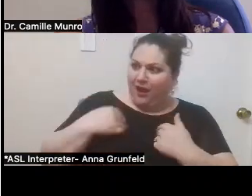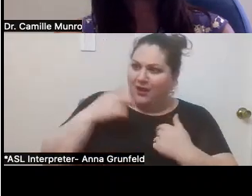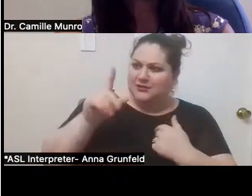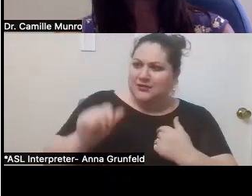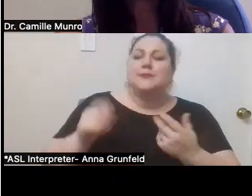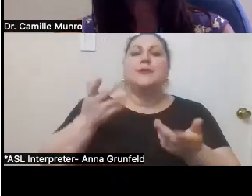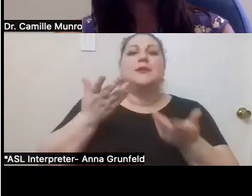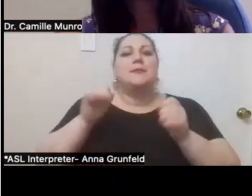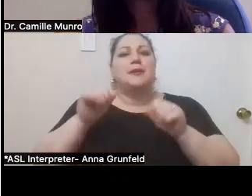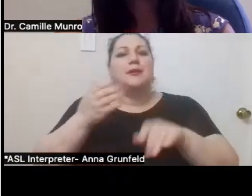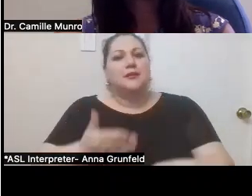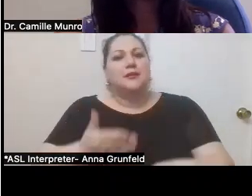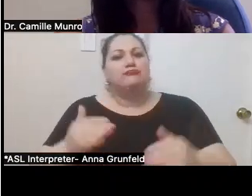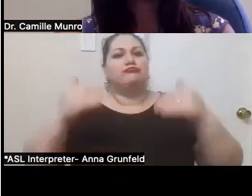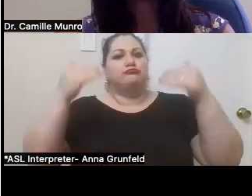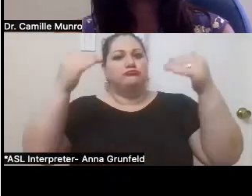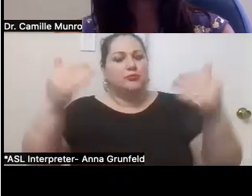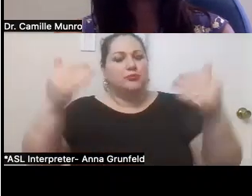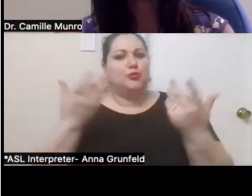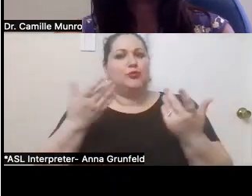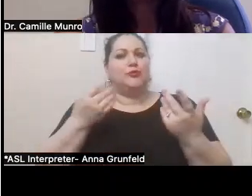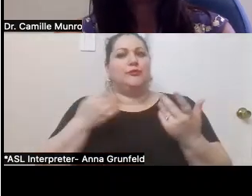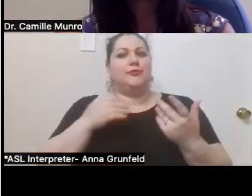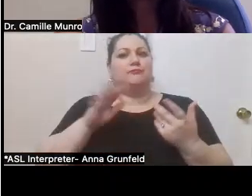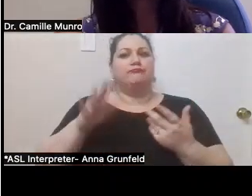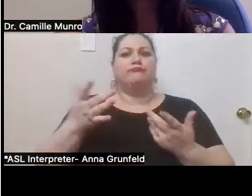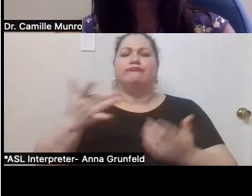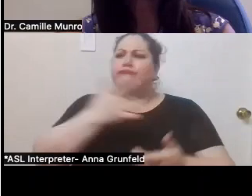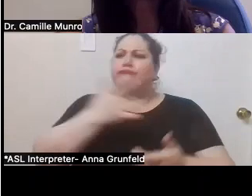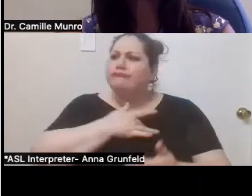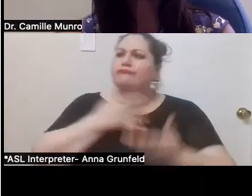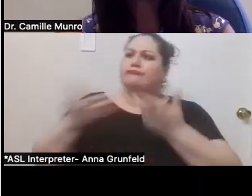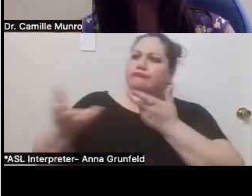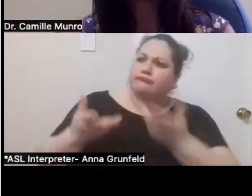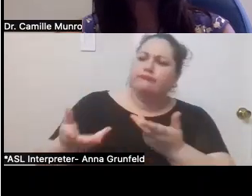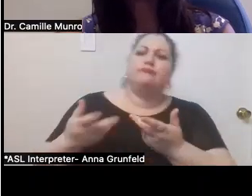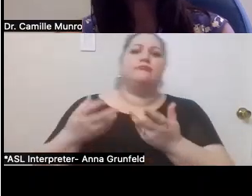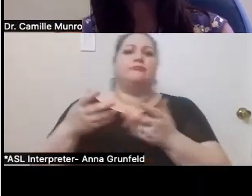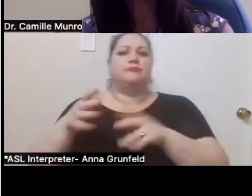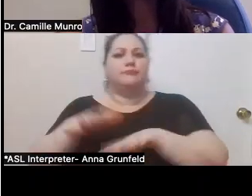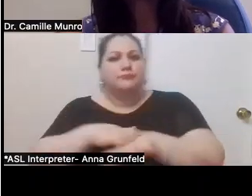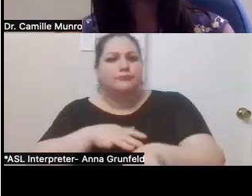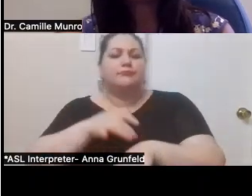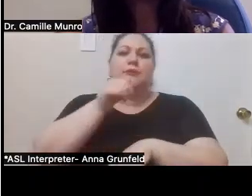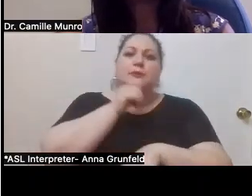conditions of colleagues, learners, and patients, and can challenge negative assumptions directly.